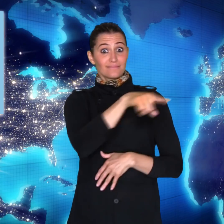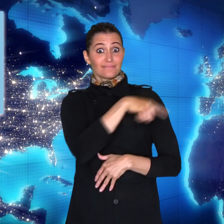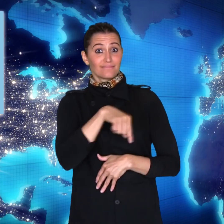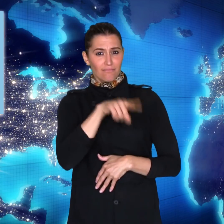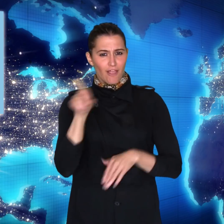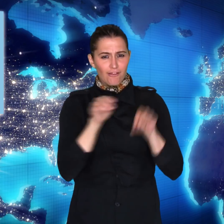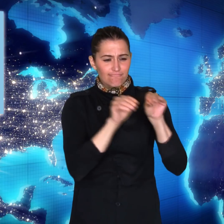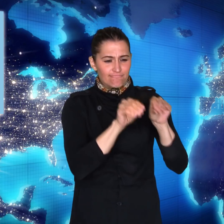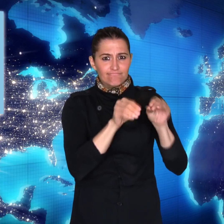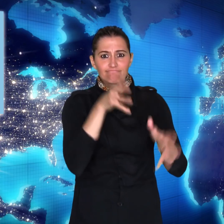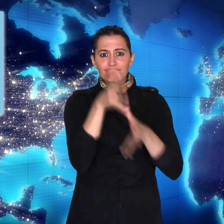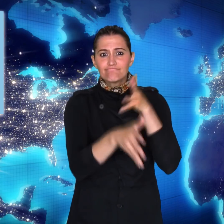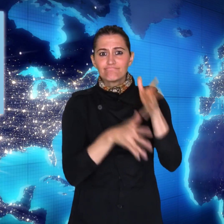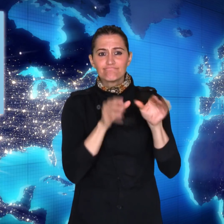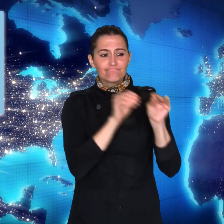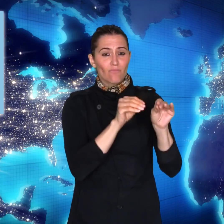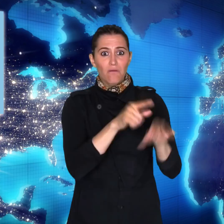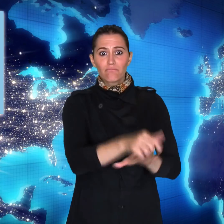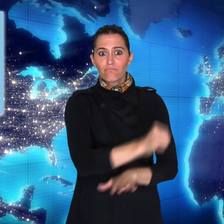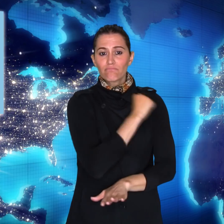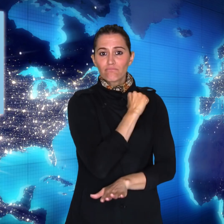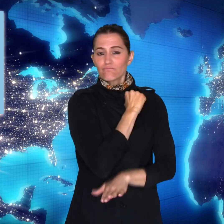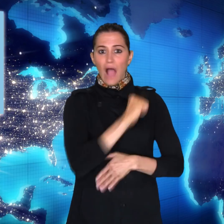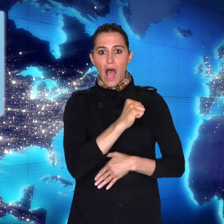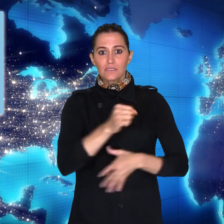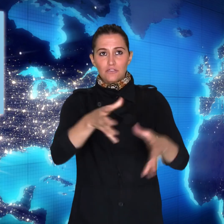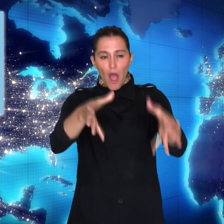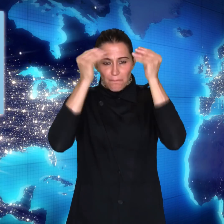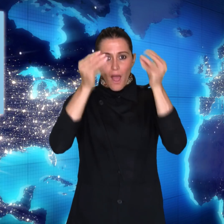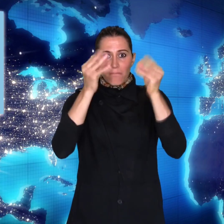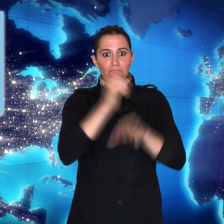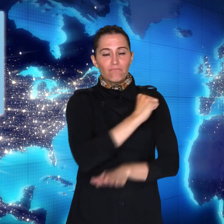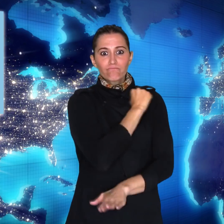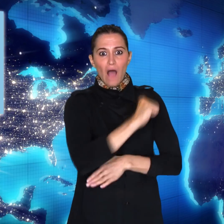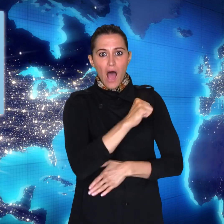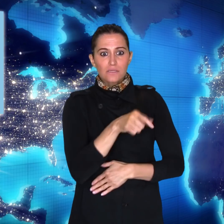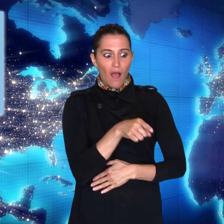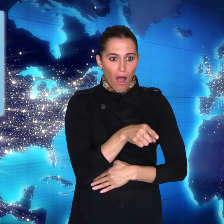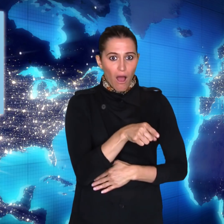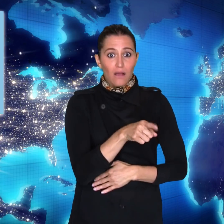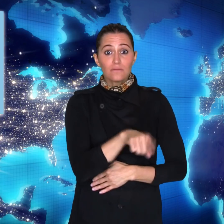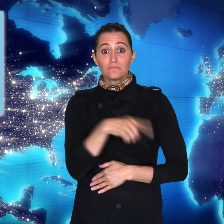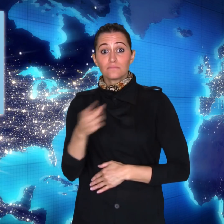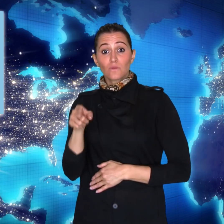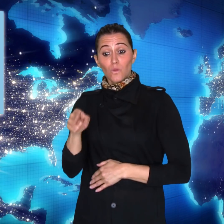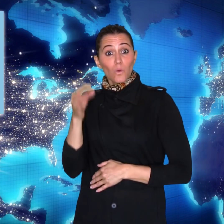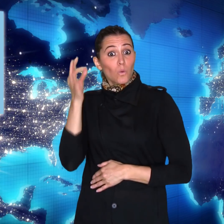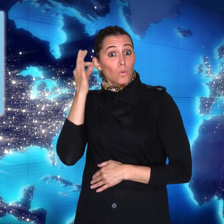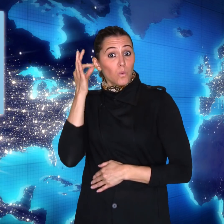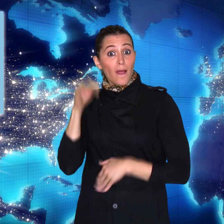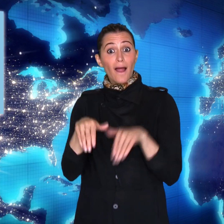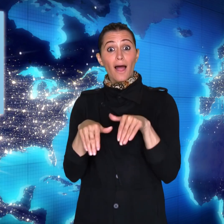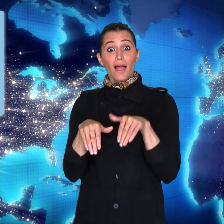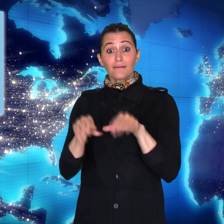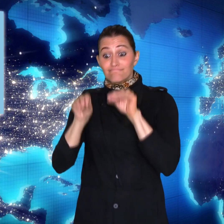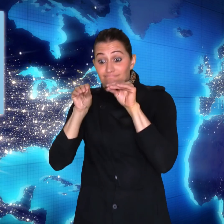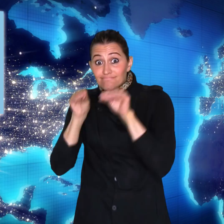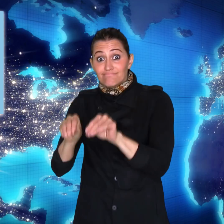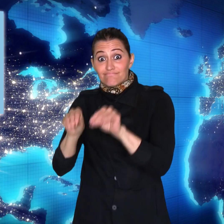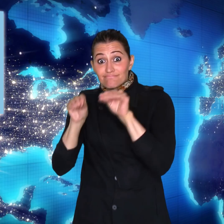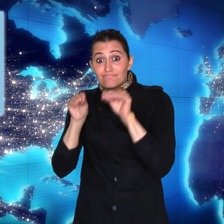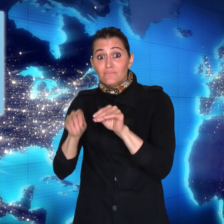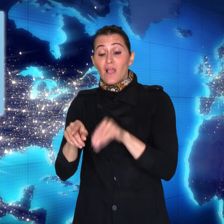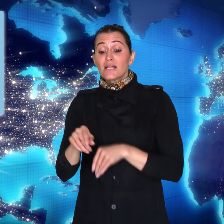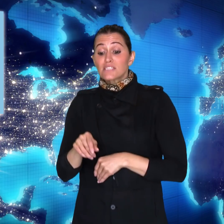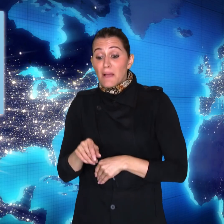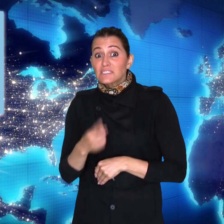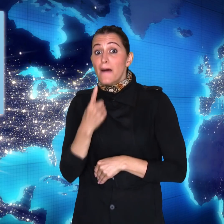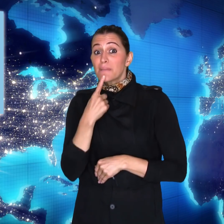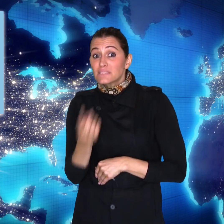Connie wrote the book to keep Hogan’s